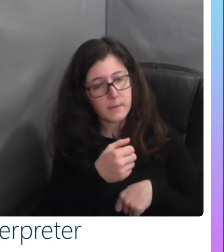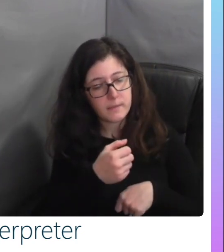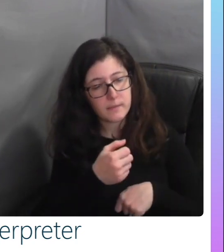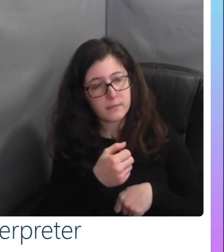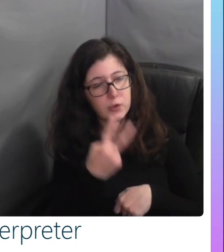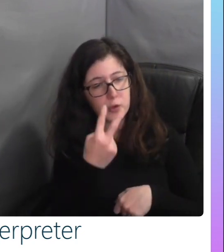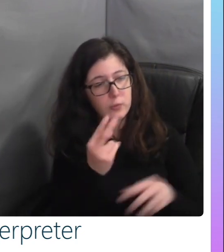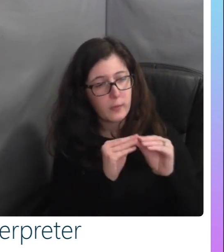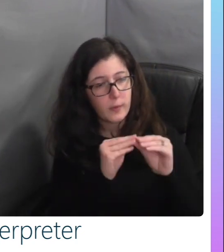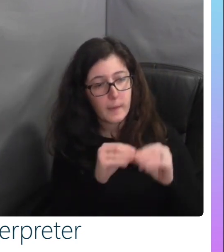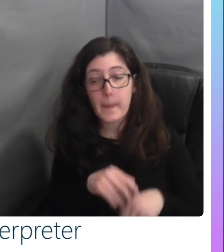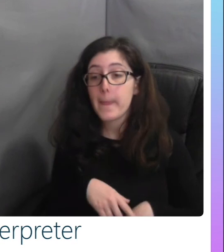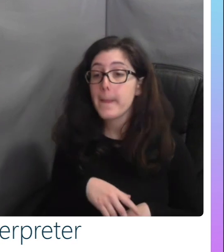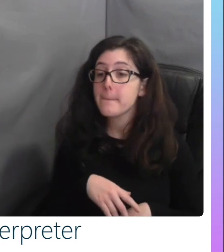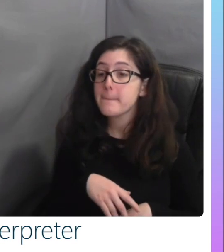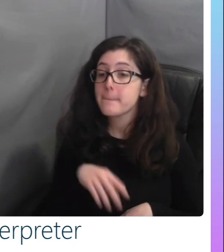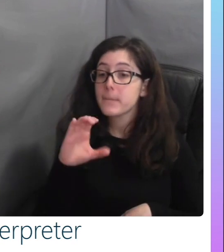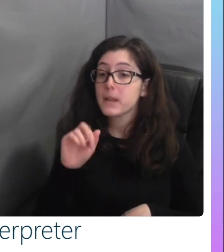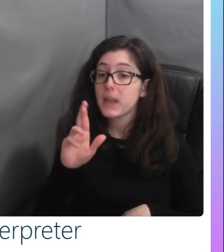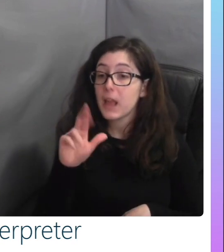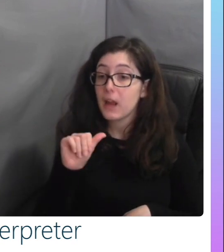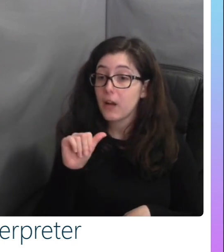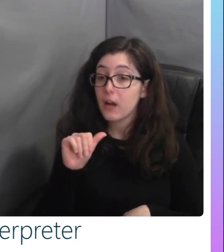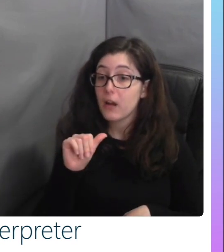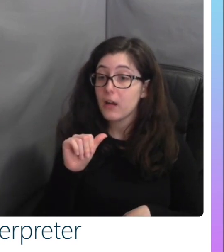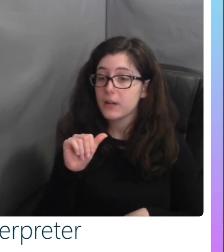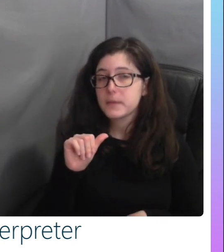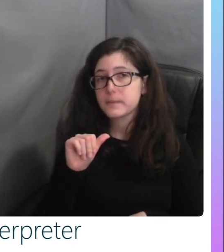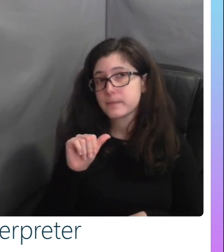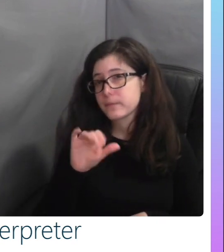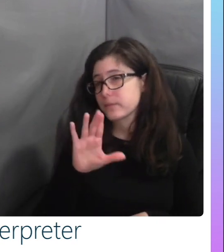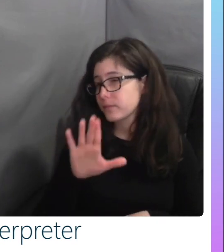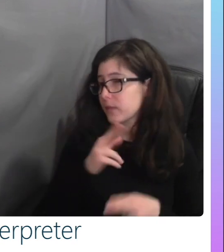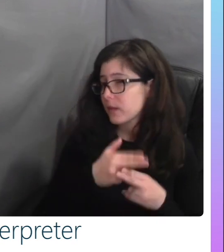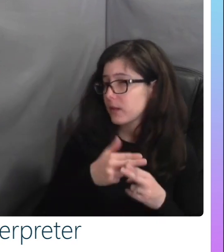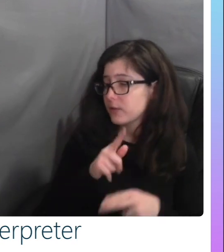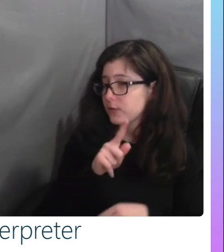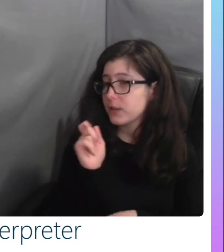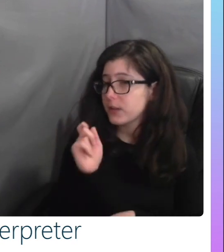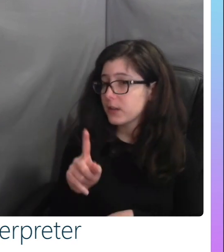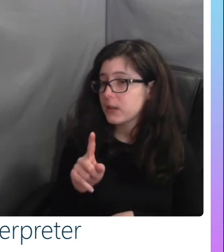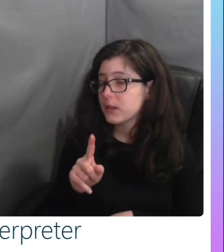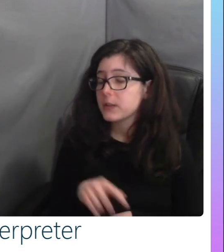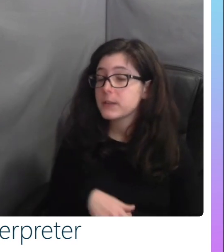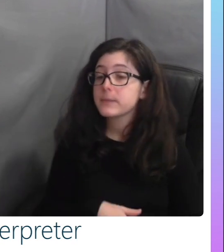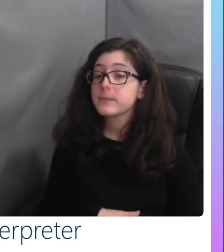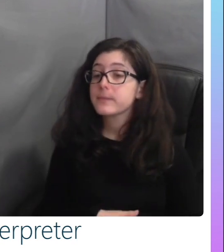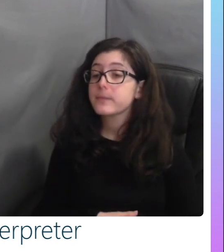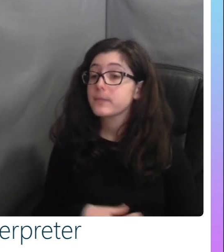here's a good one from Cara or Cara, if I'm saying that properly, "What liability's held on the consultancy